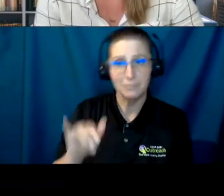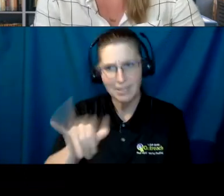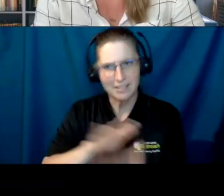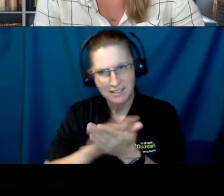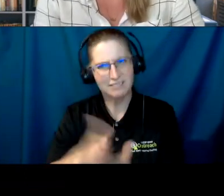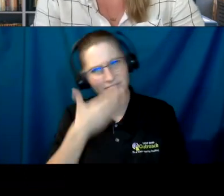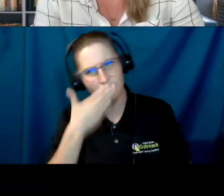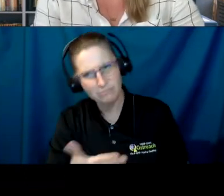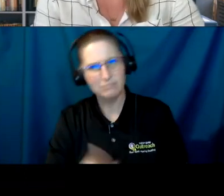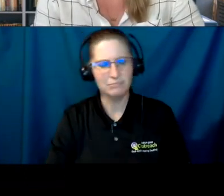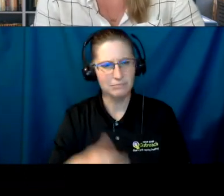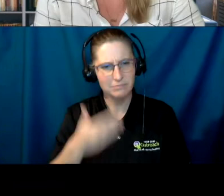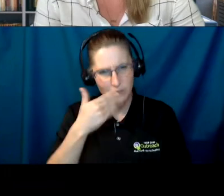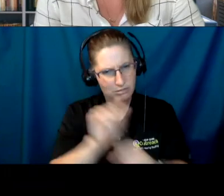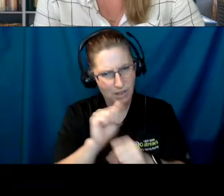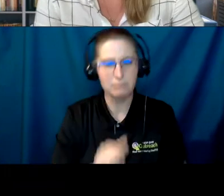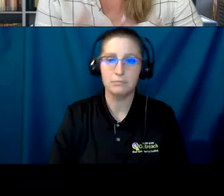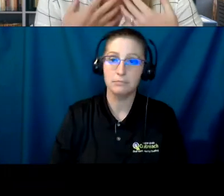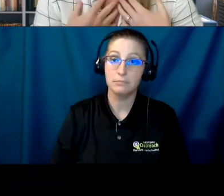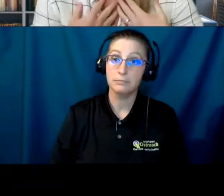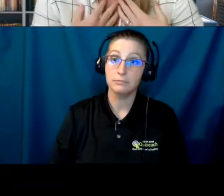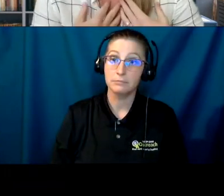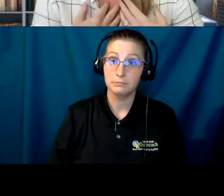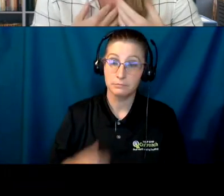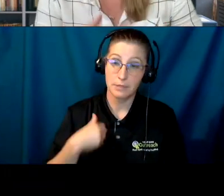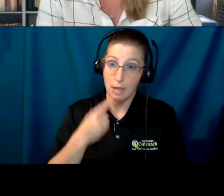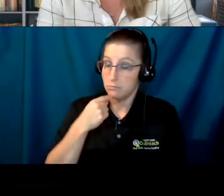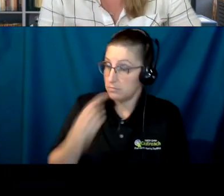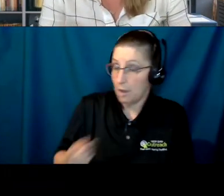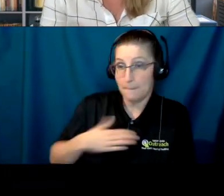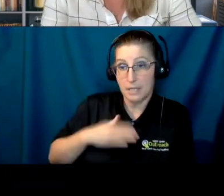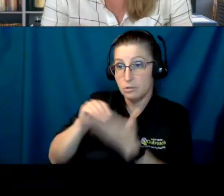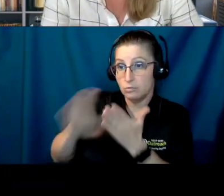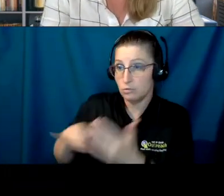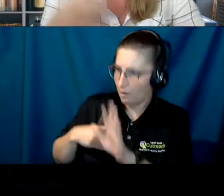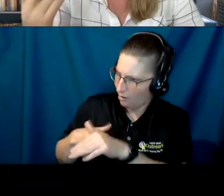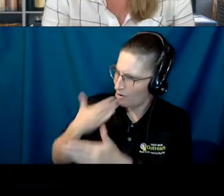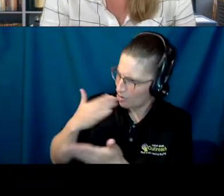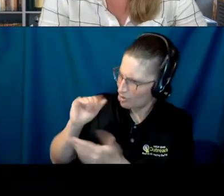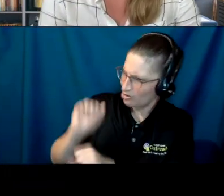Because, you know, we all and I would say to my students to like, Hey, good job on,